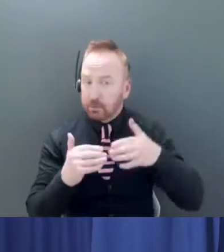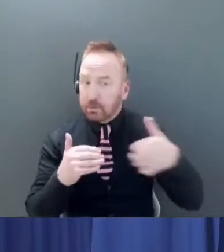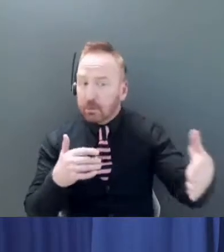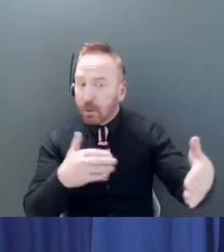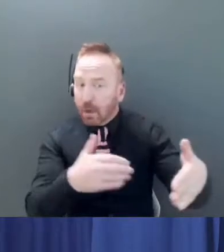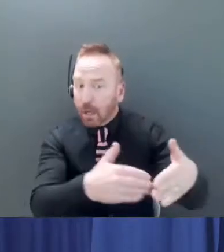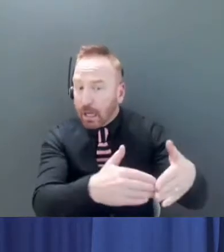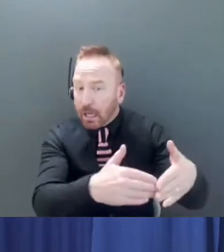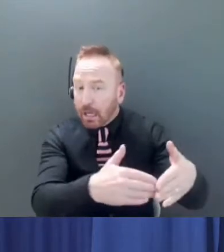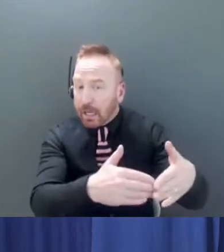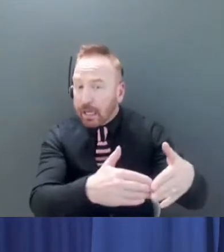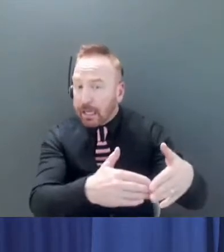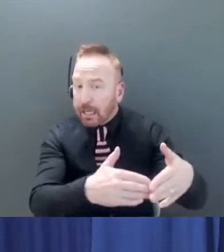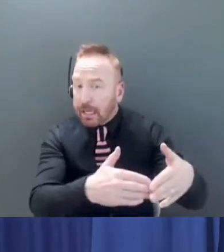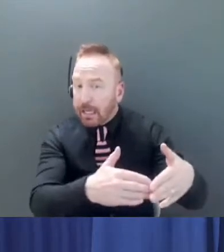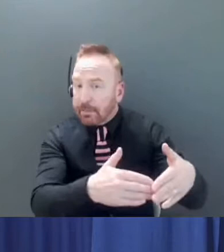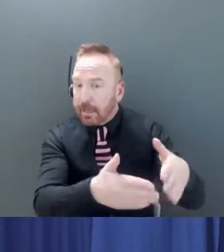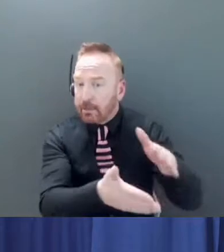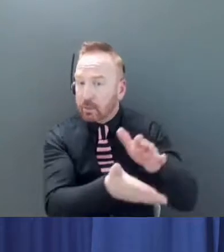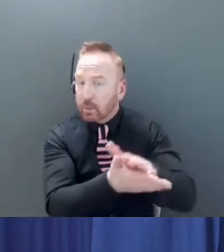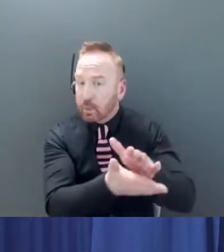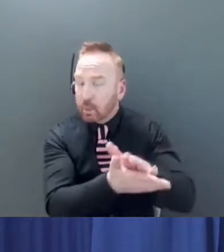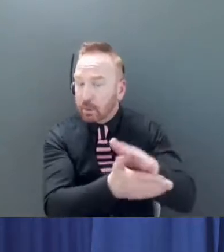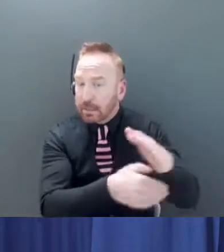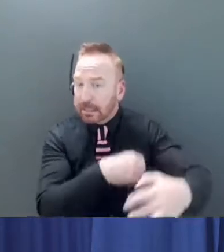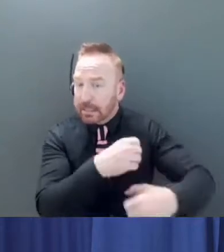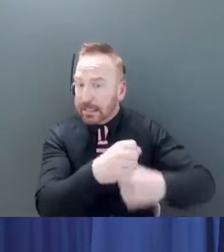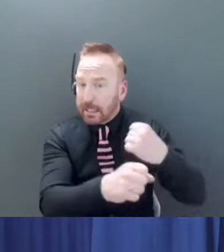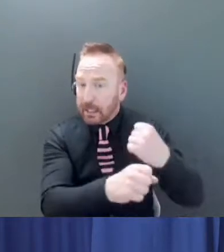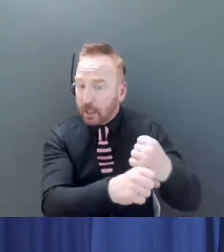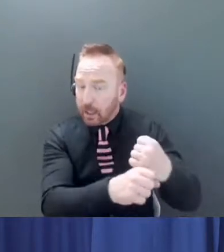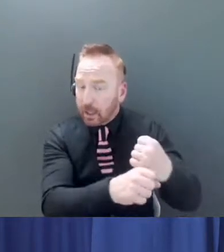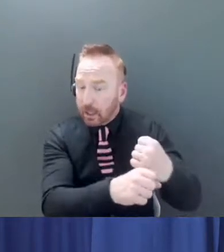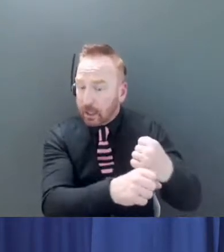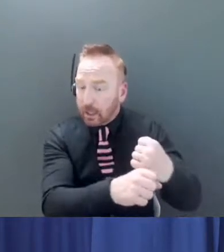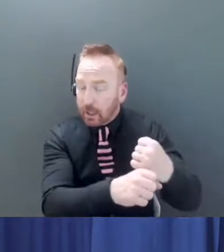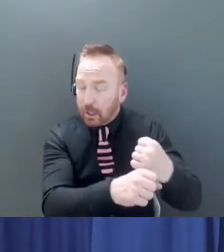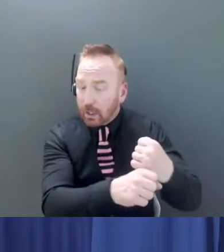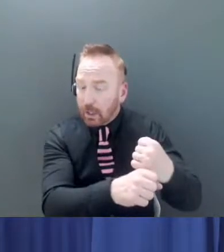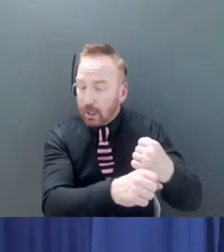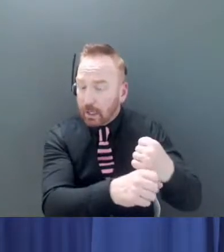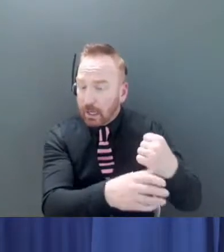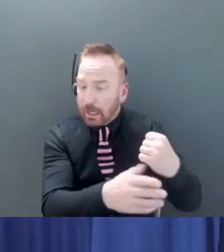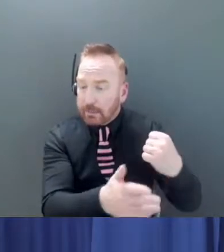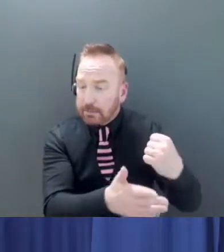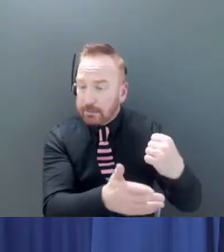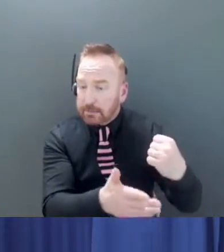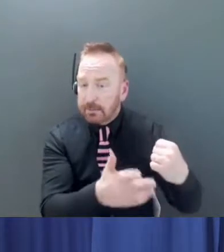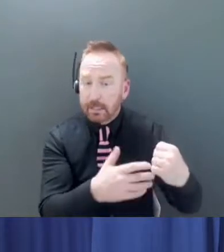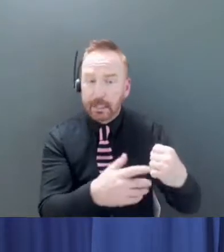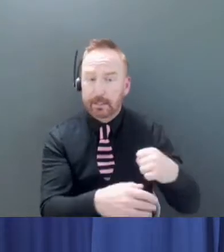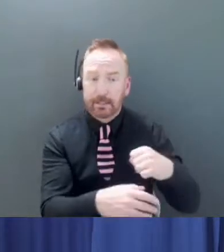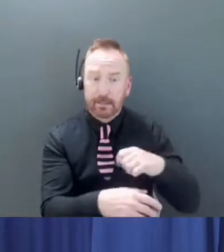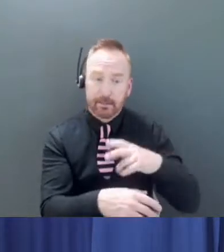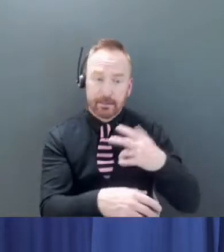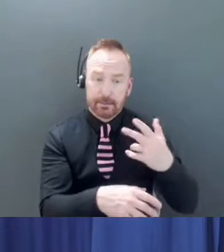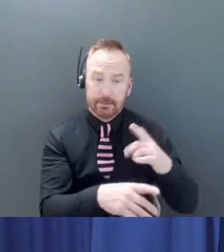see in the comeing school year as a normal way of going to